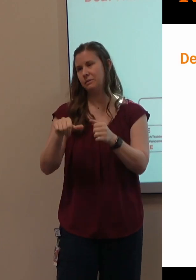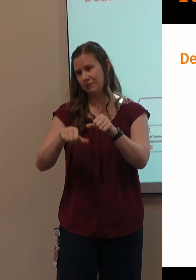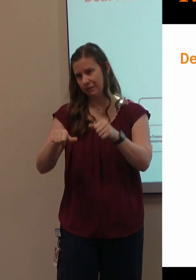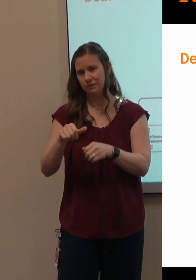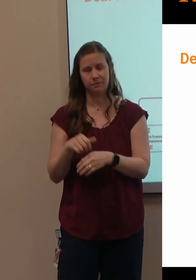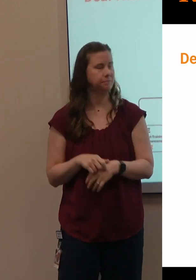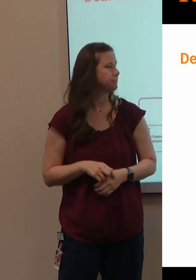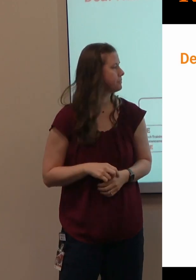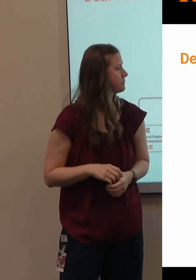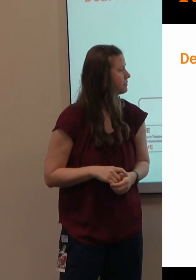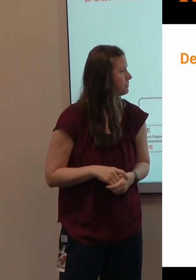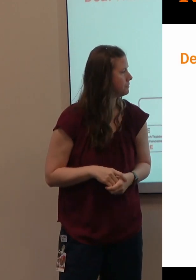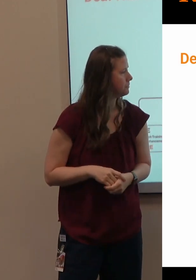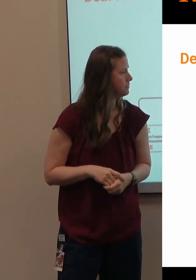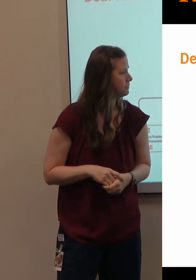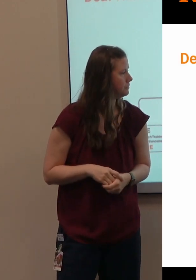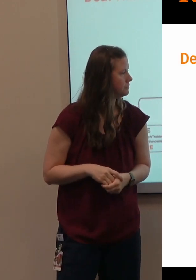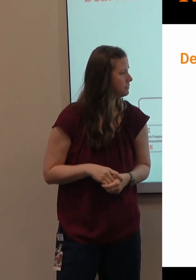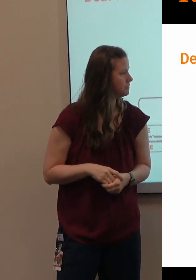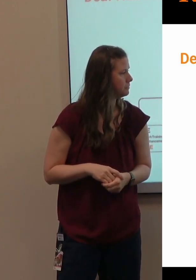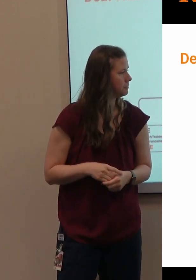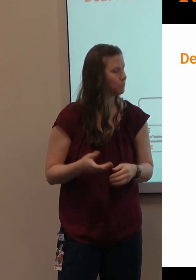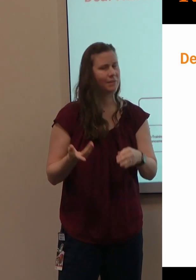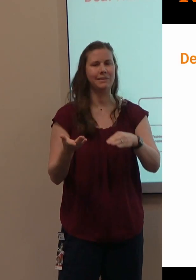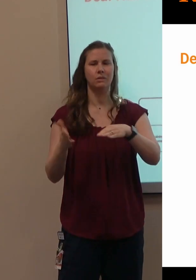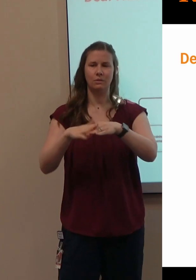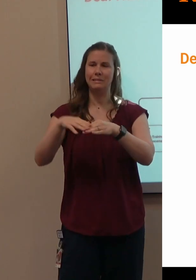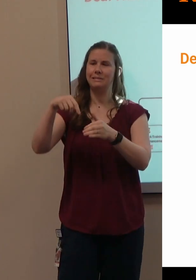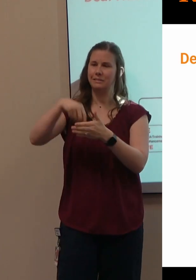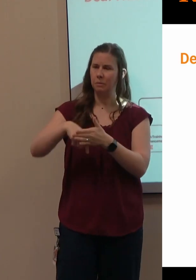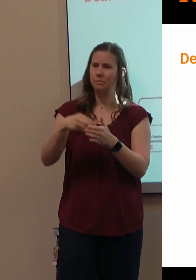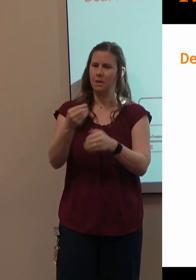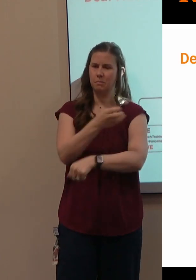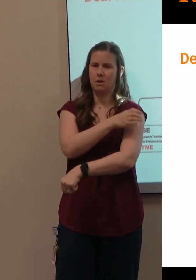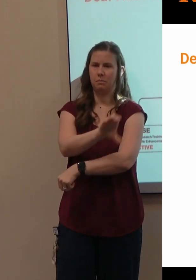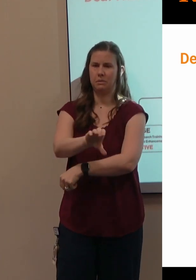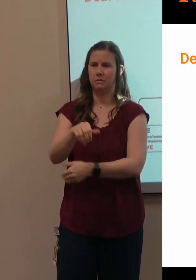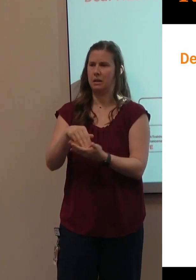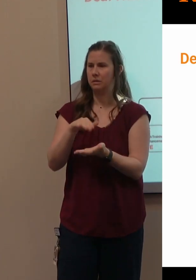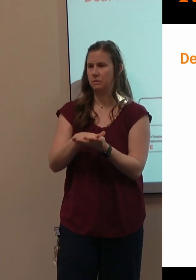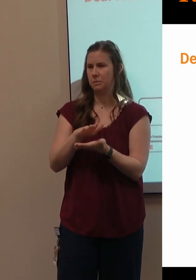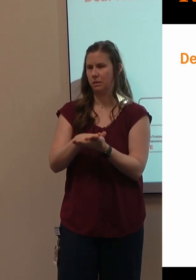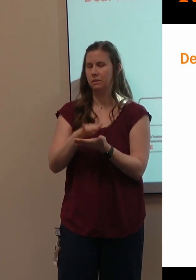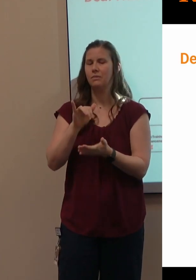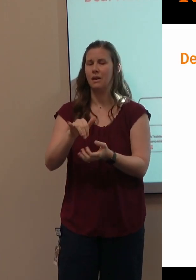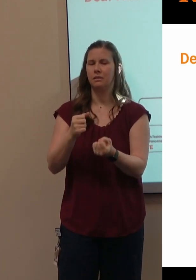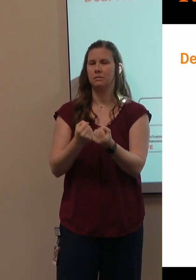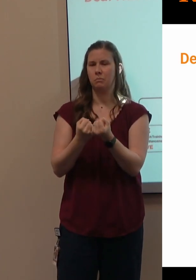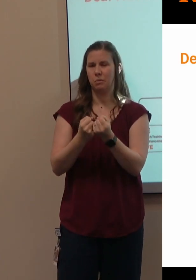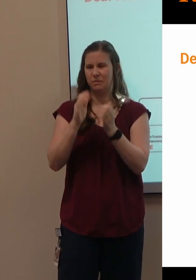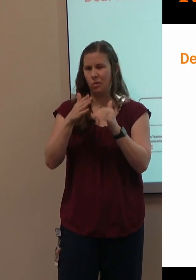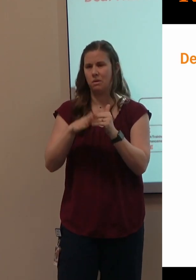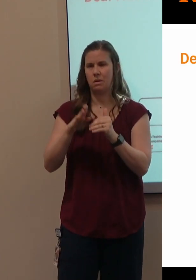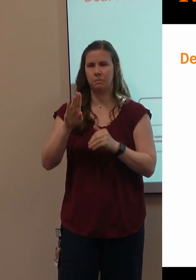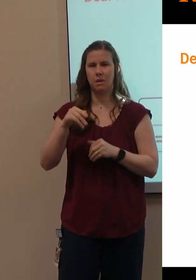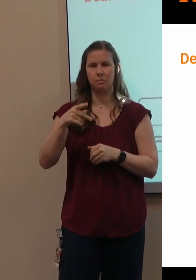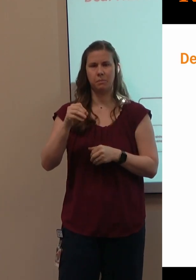We are trying to grow representation in biomedical sciences throughout the BRIGHT IDEA and empower academics that support focuses